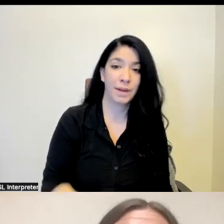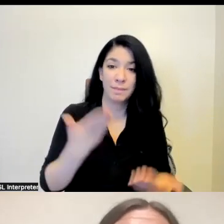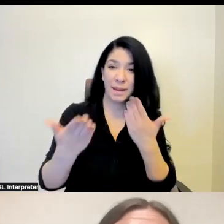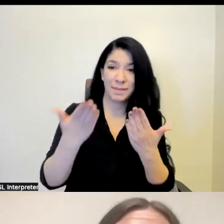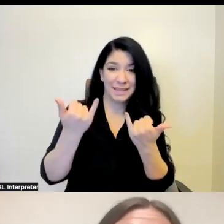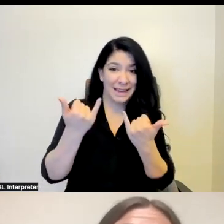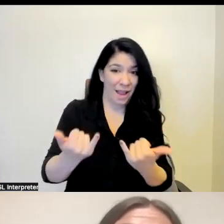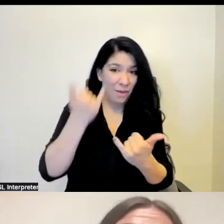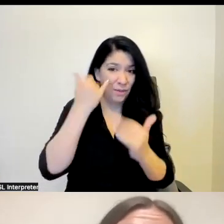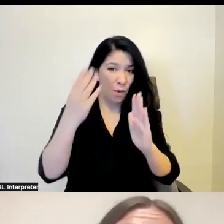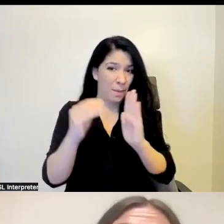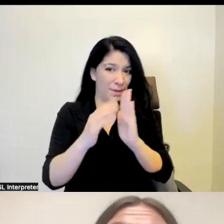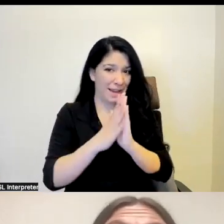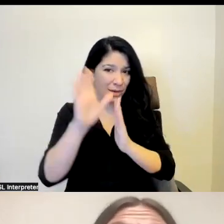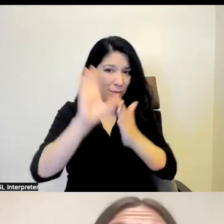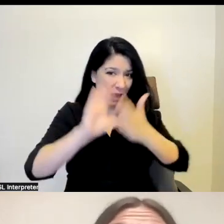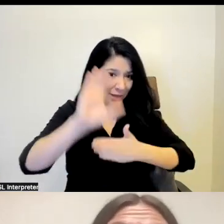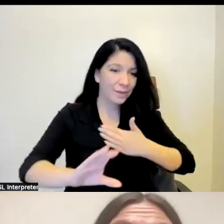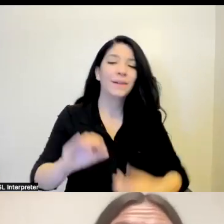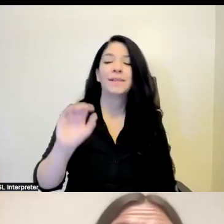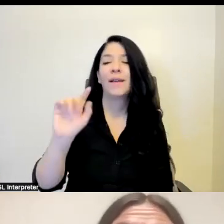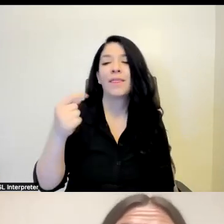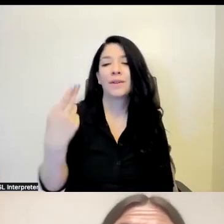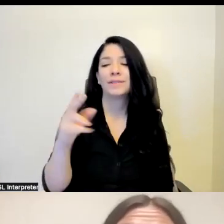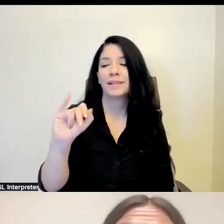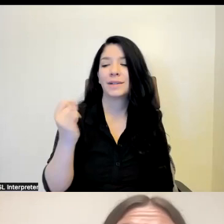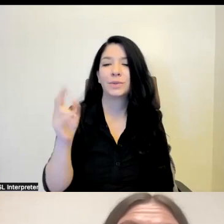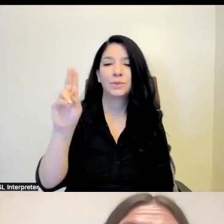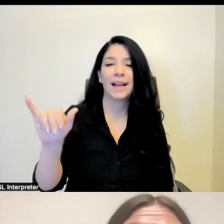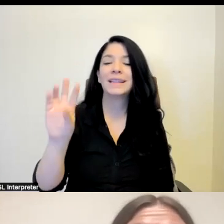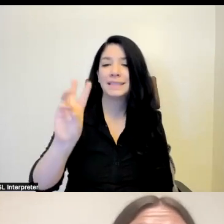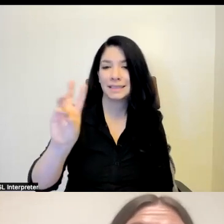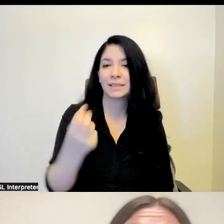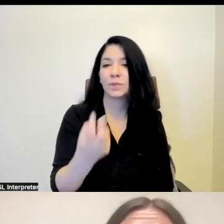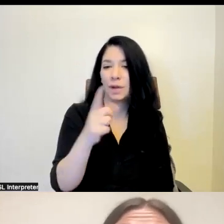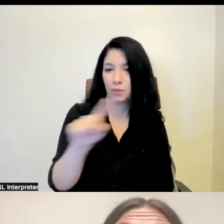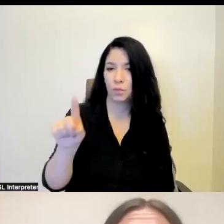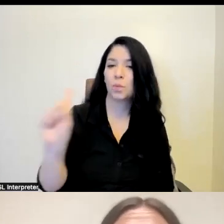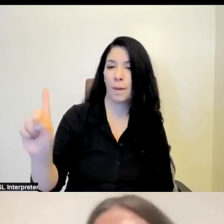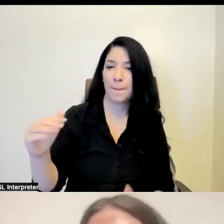that will be Thursday, July 6thfrom 12:00 to 1:00 for a peer support office hour.